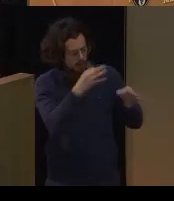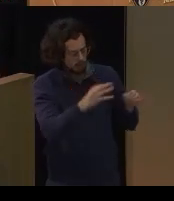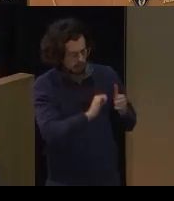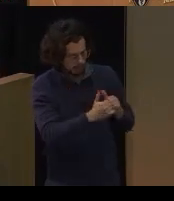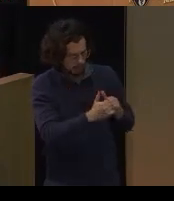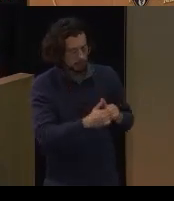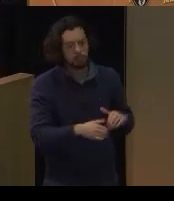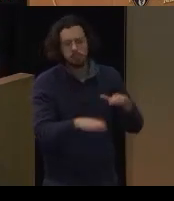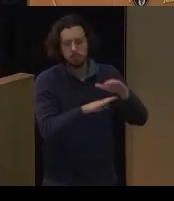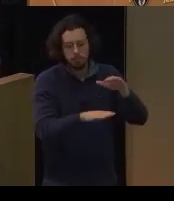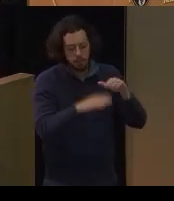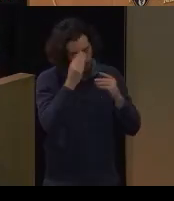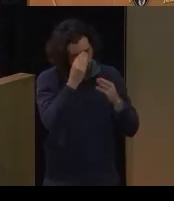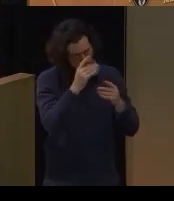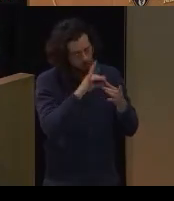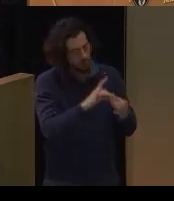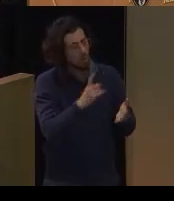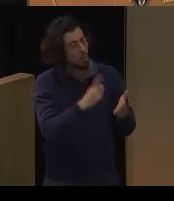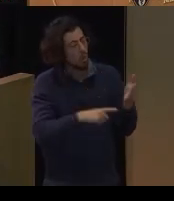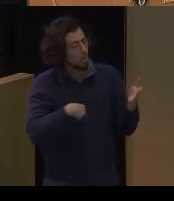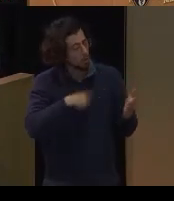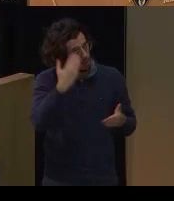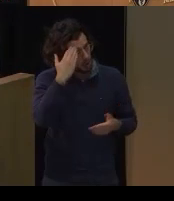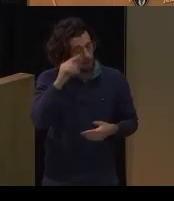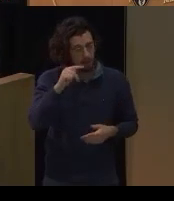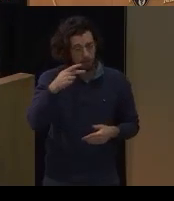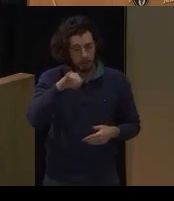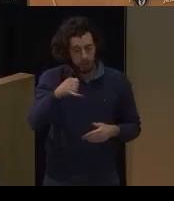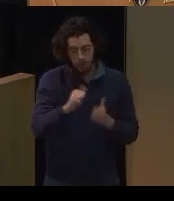gave them some basic information about what we know the tpj responds to what it doesn't